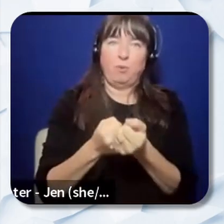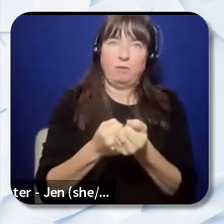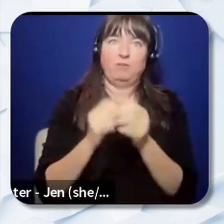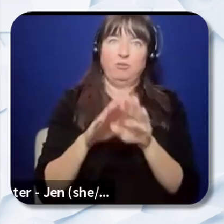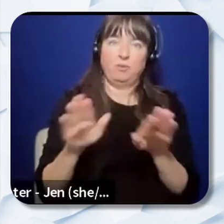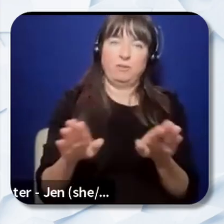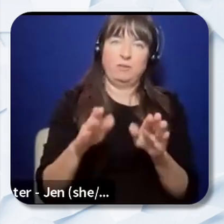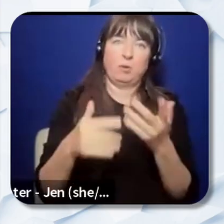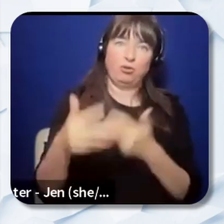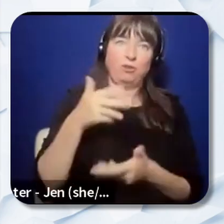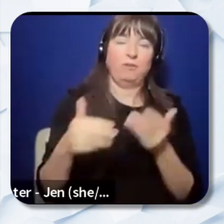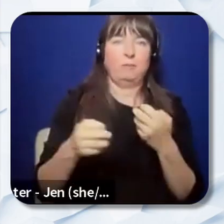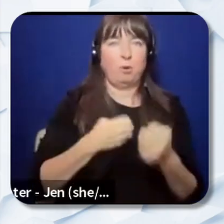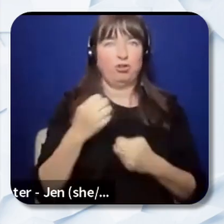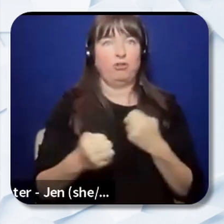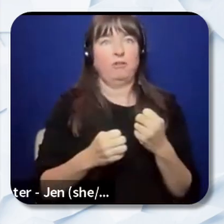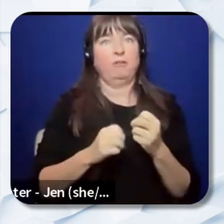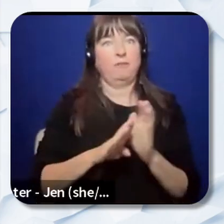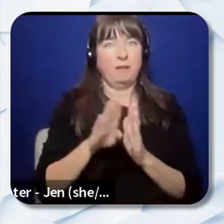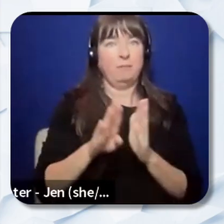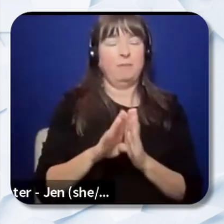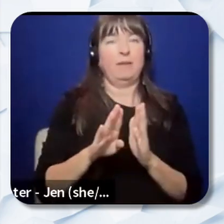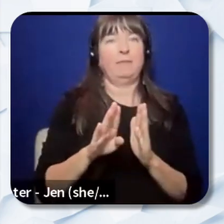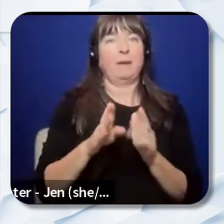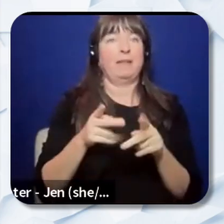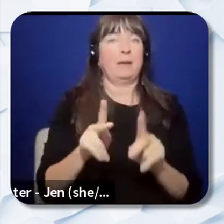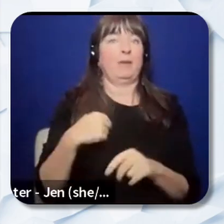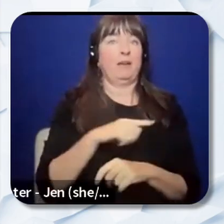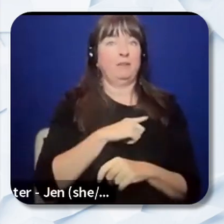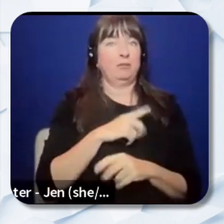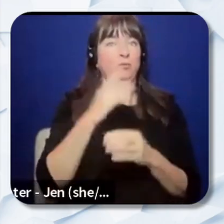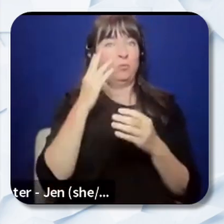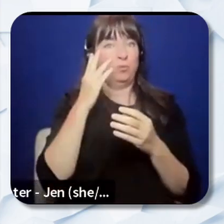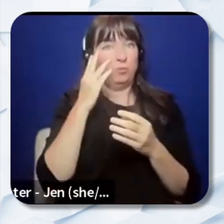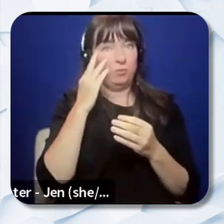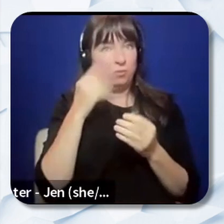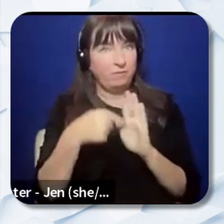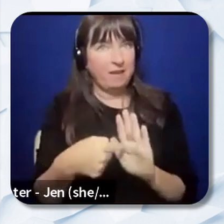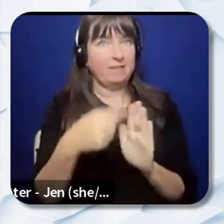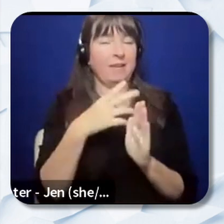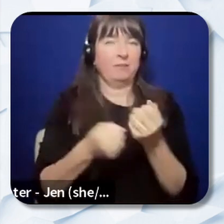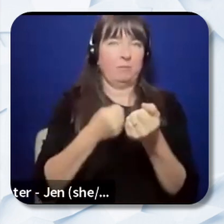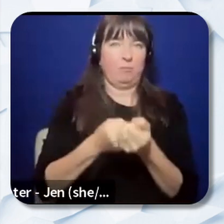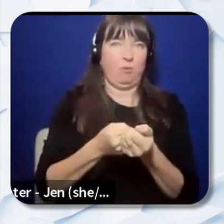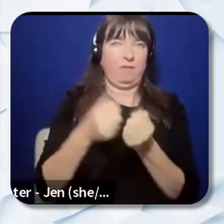emotion development by allowing us to reflect and support the environment. It helps positive